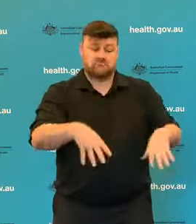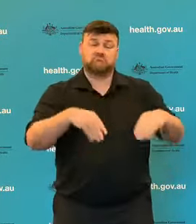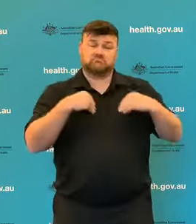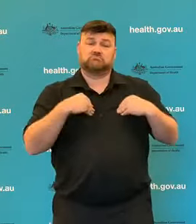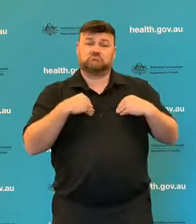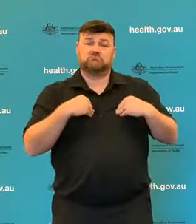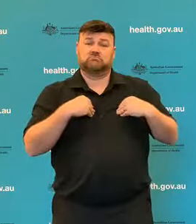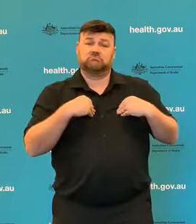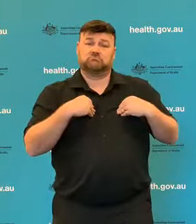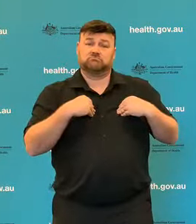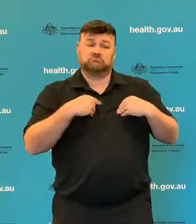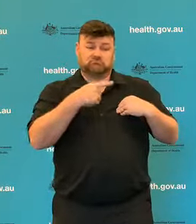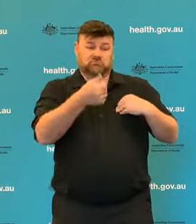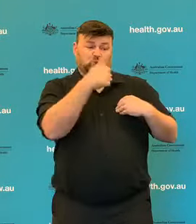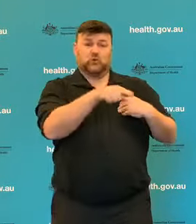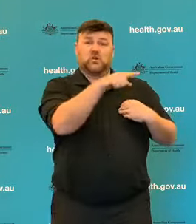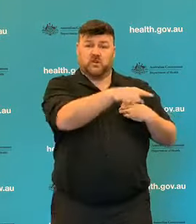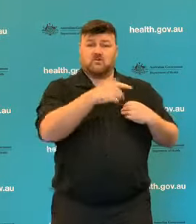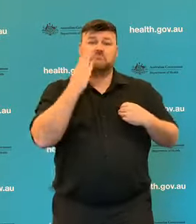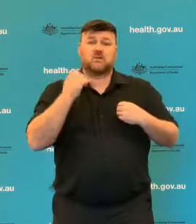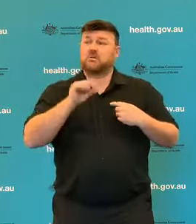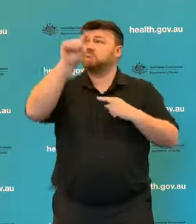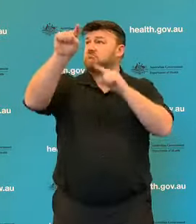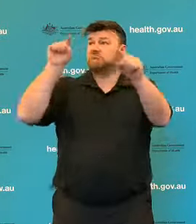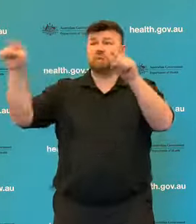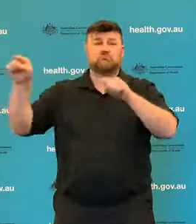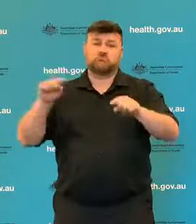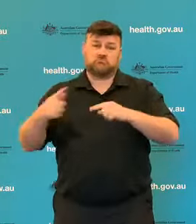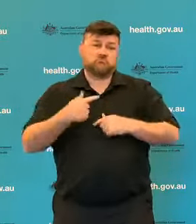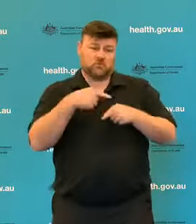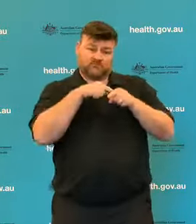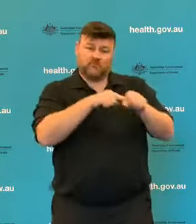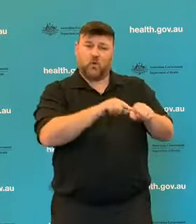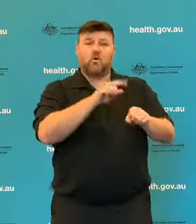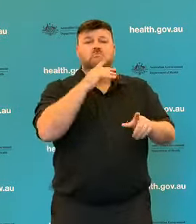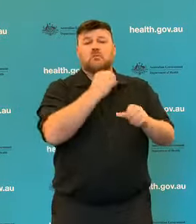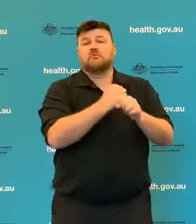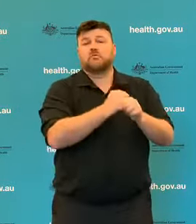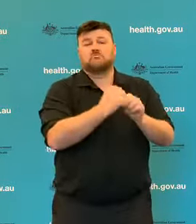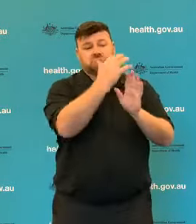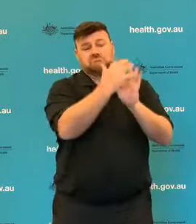using in determining the Commonwealth support for responses across the country.